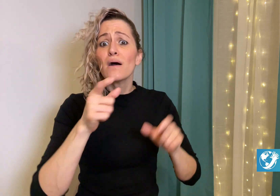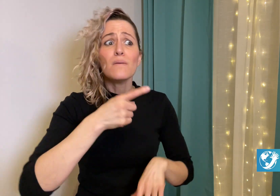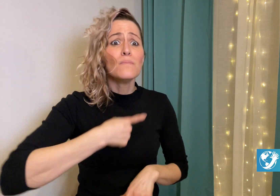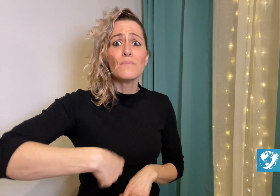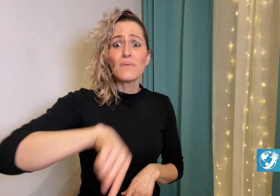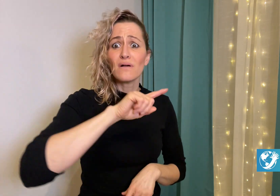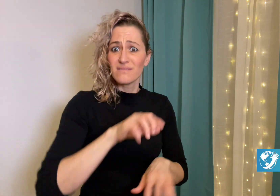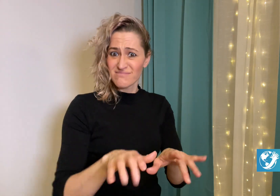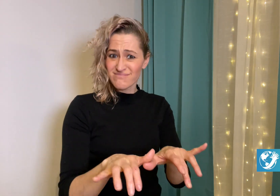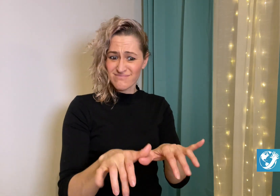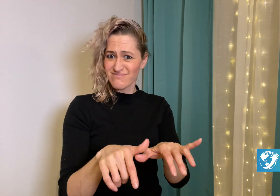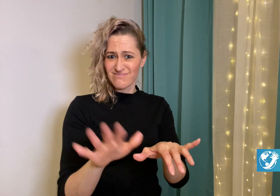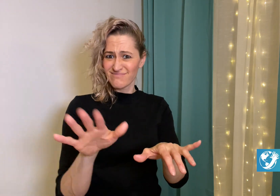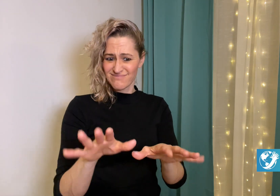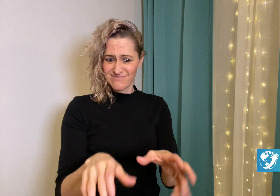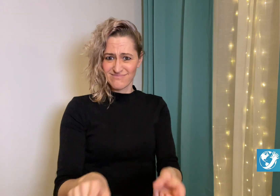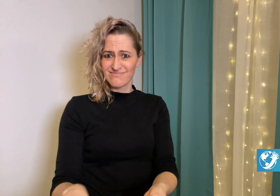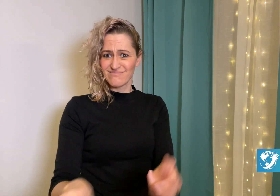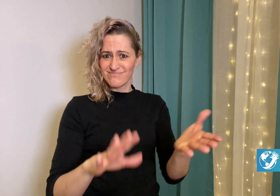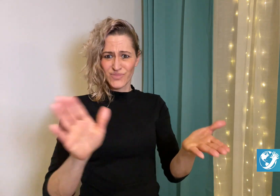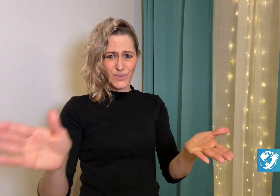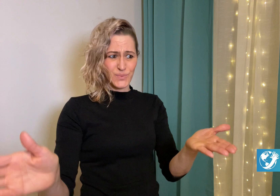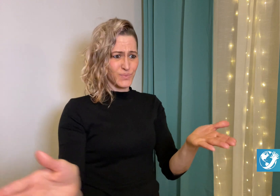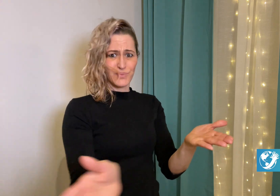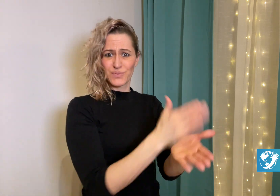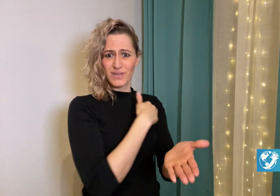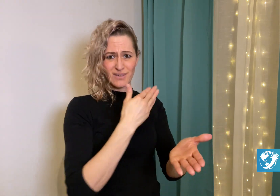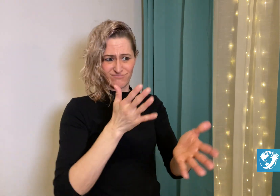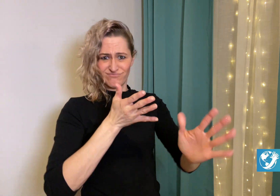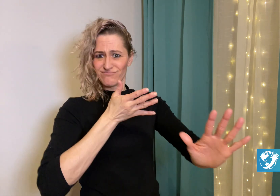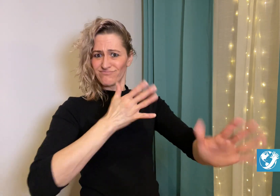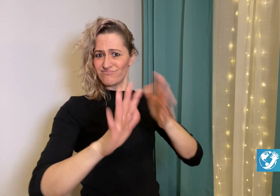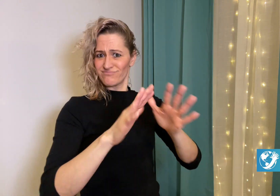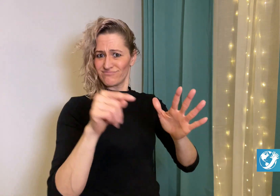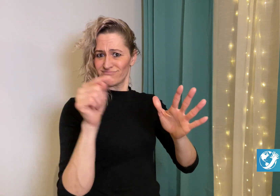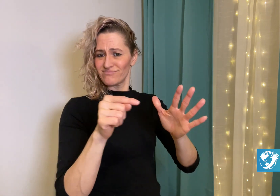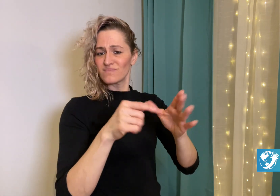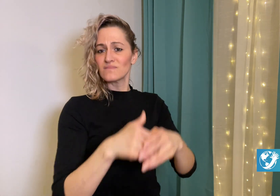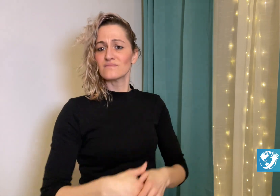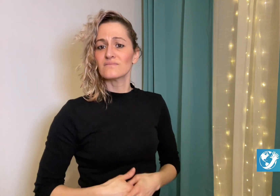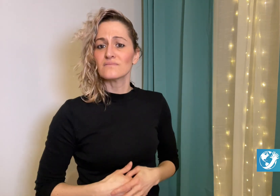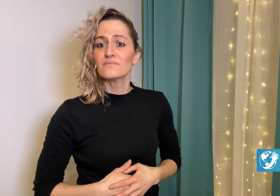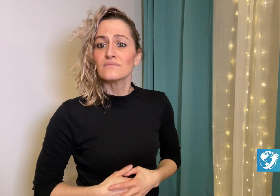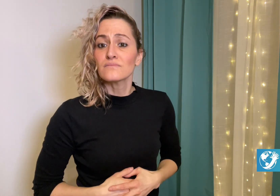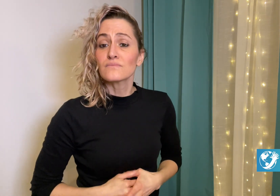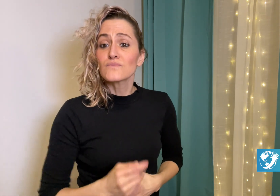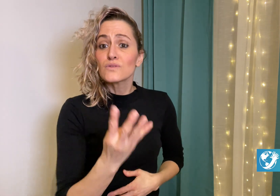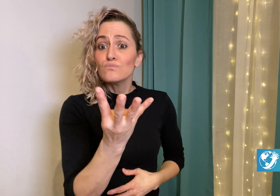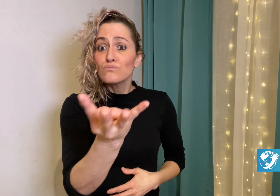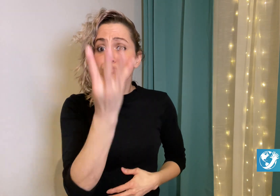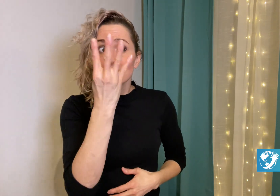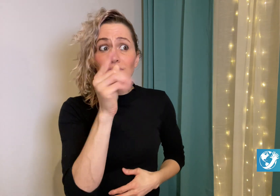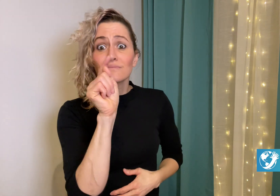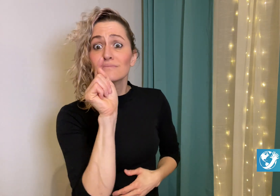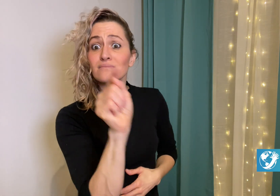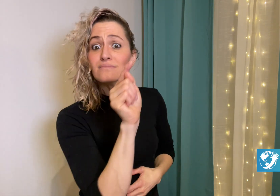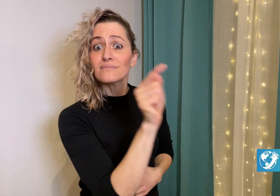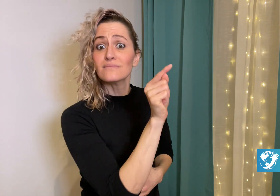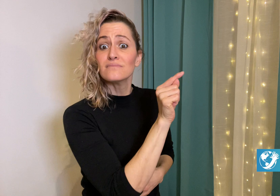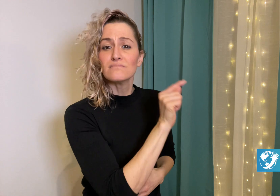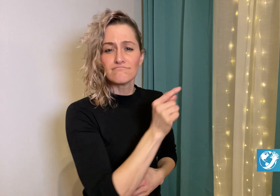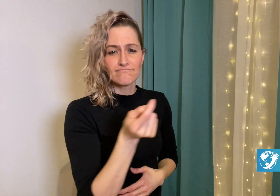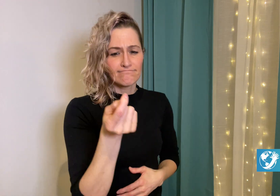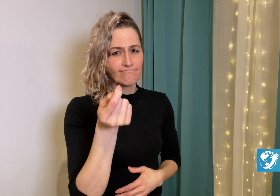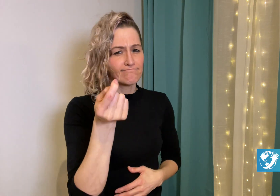to communication as many Deaf people do not use it anymore.